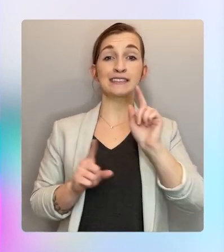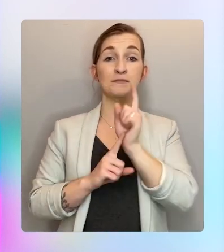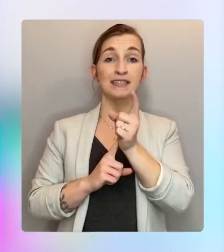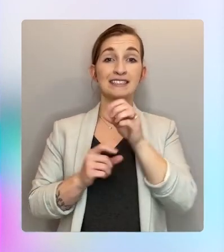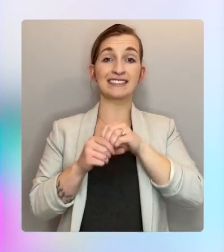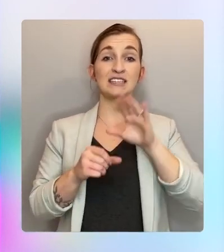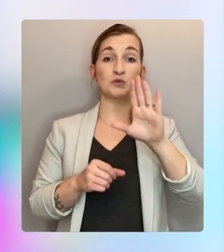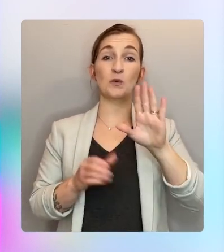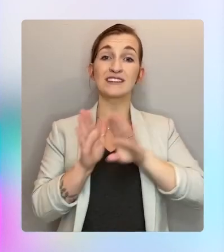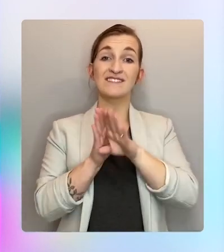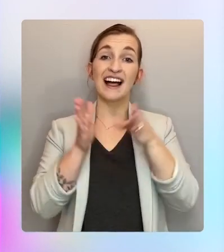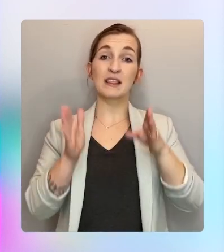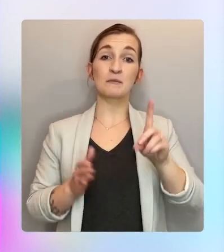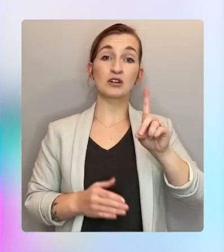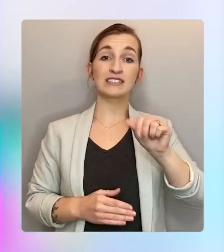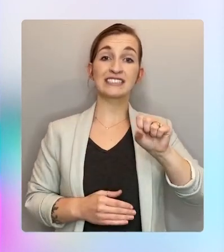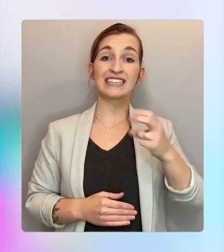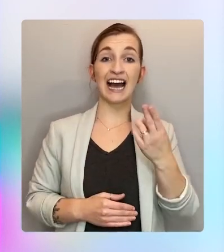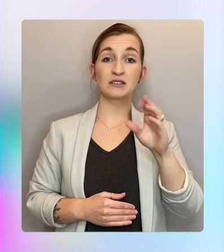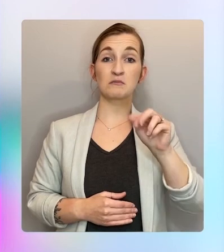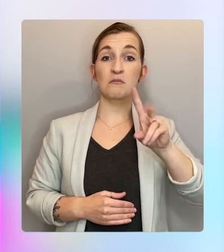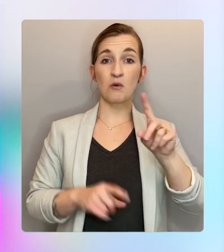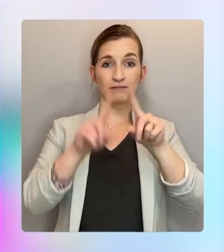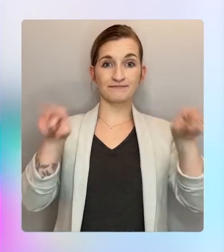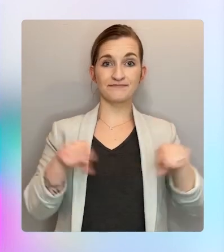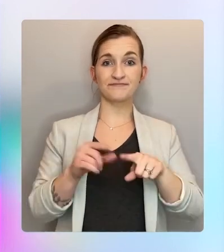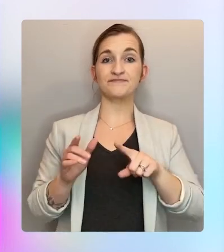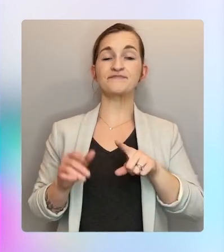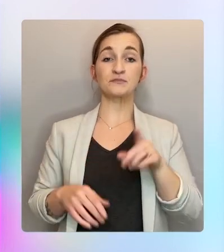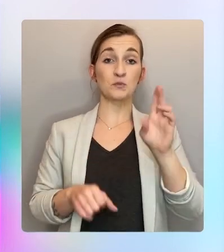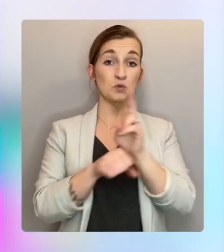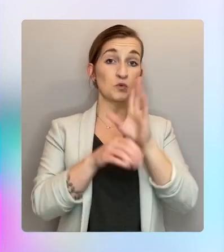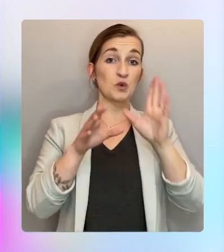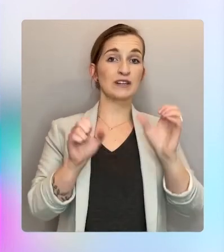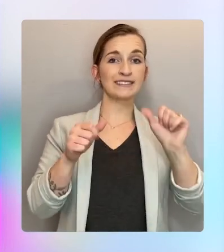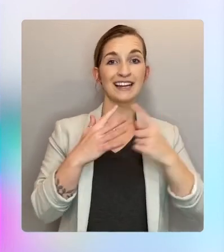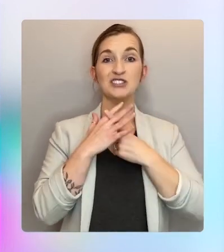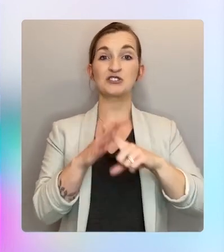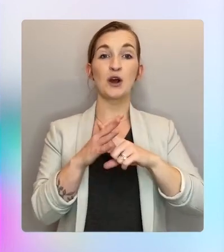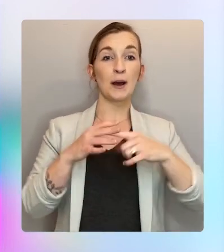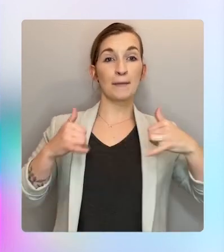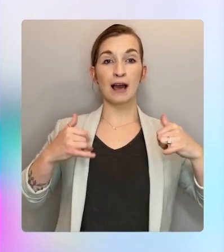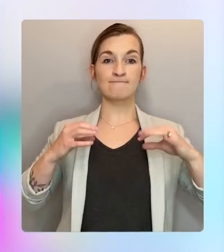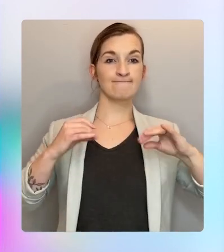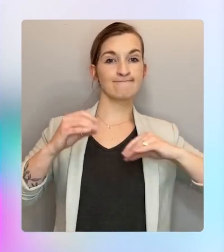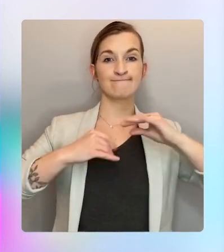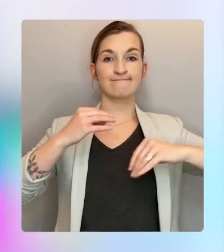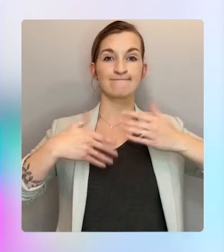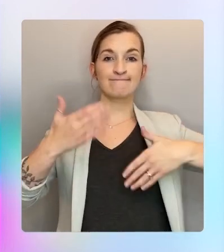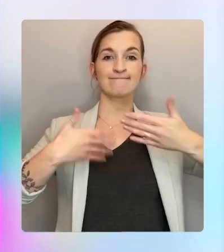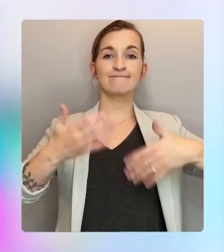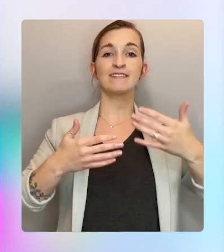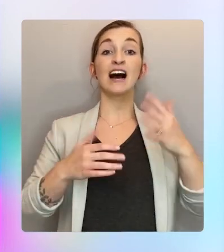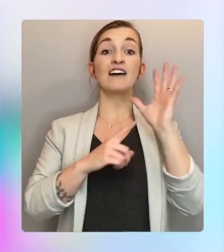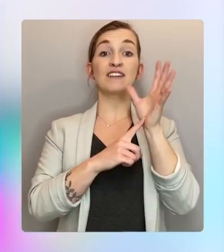Users will be able to start the trial, and five minutes before the trial is over, we'll let them know that time's almost up